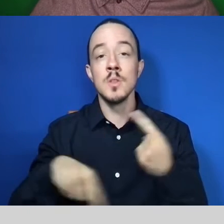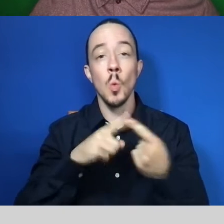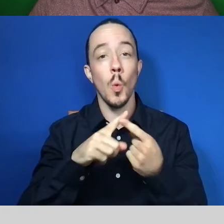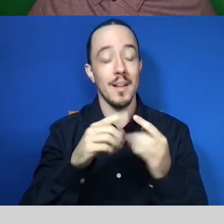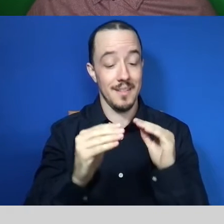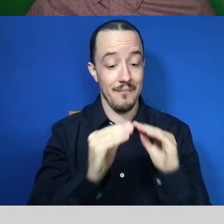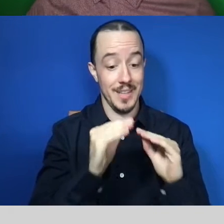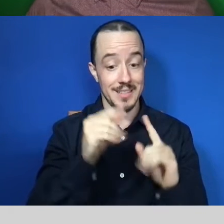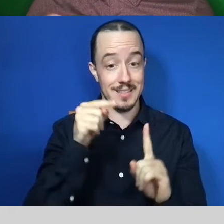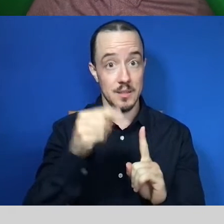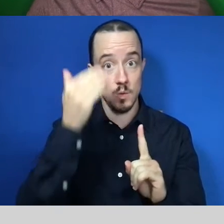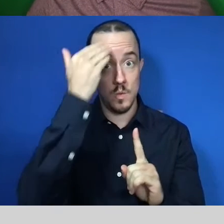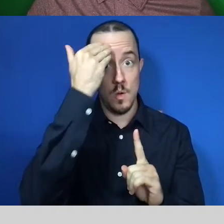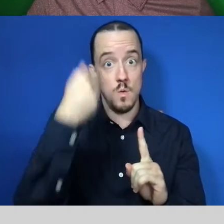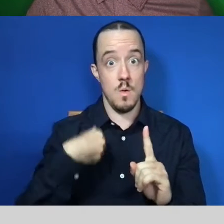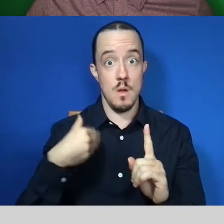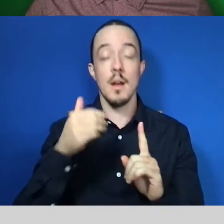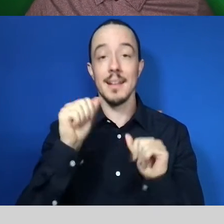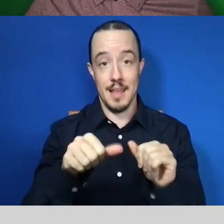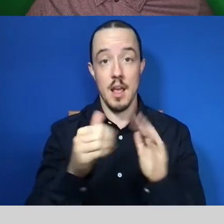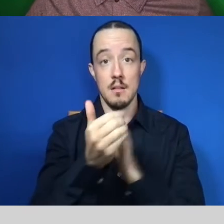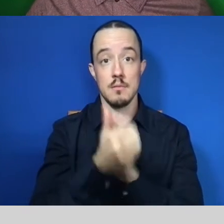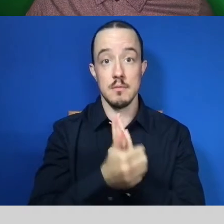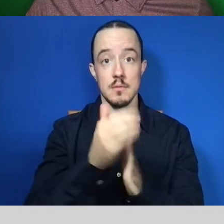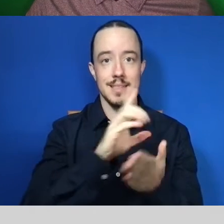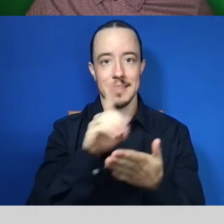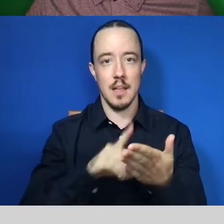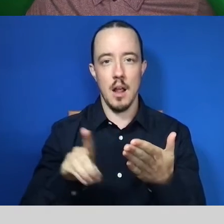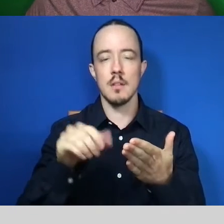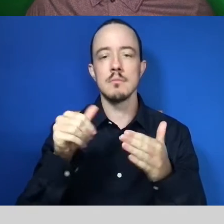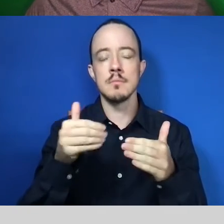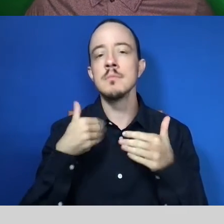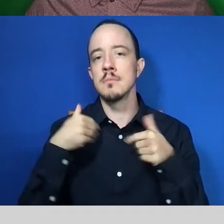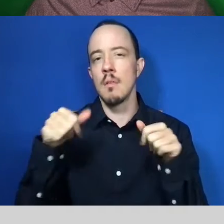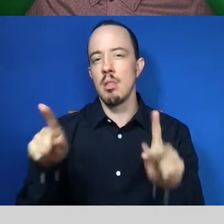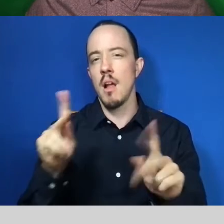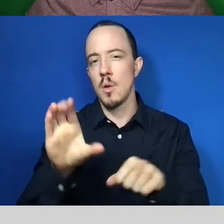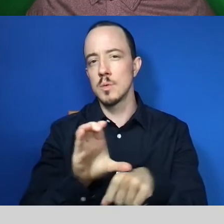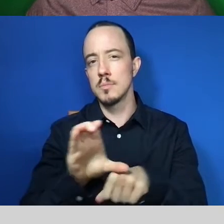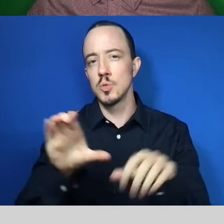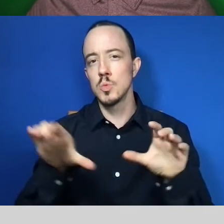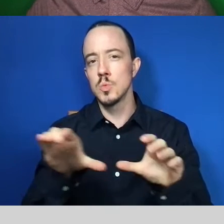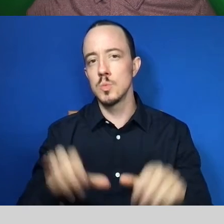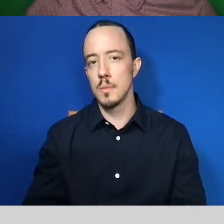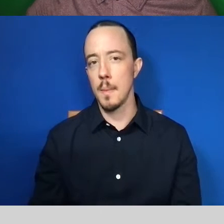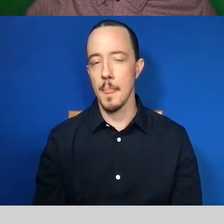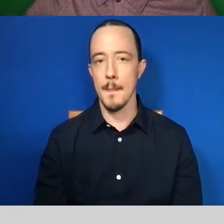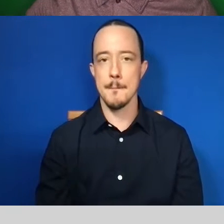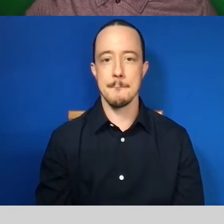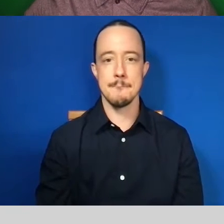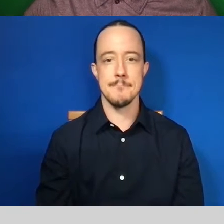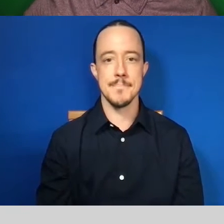that can be automated, we should lean toward letting the computer do that, especially when we can build enough confidence to do so.